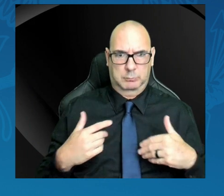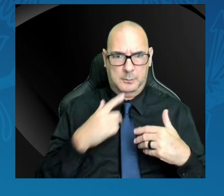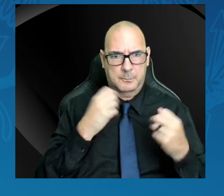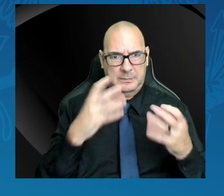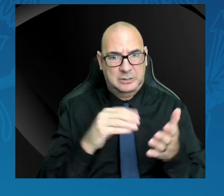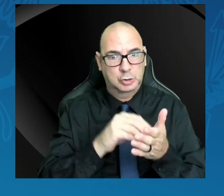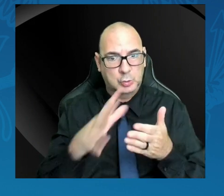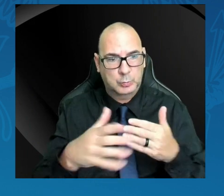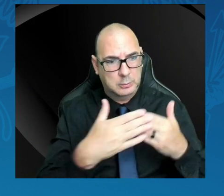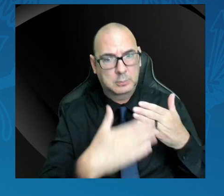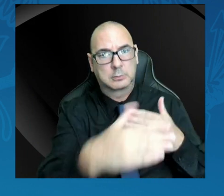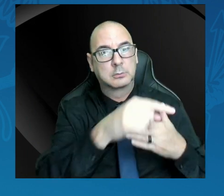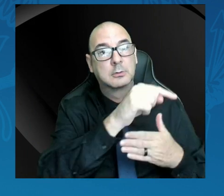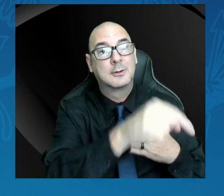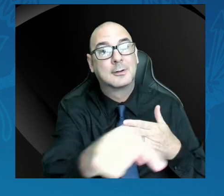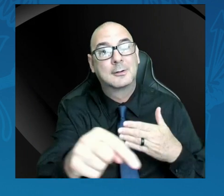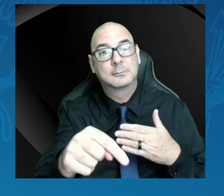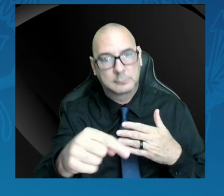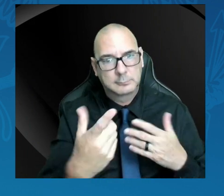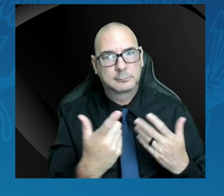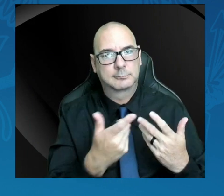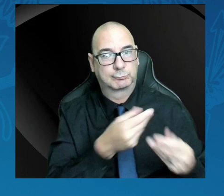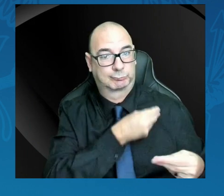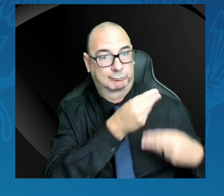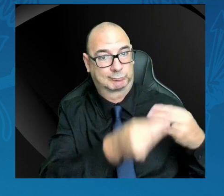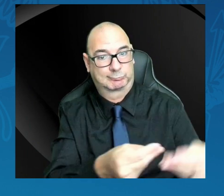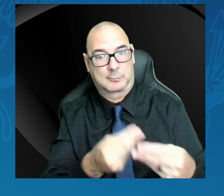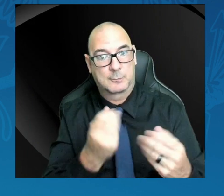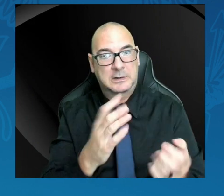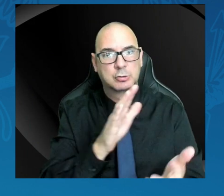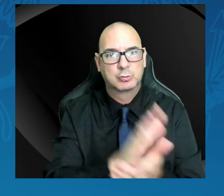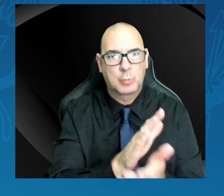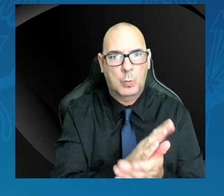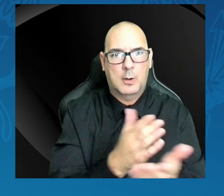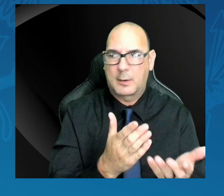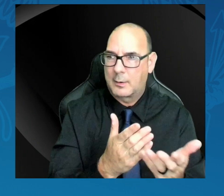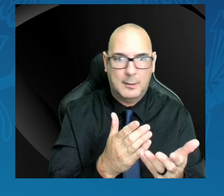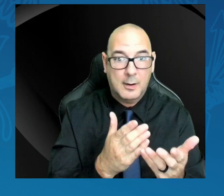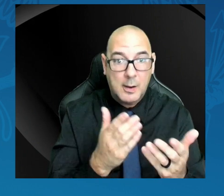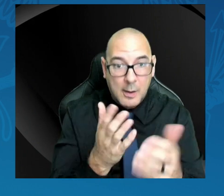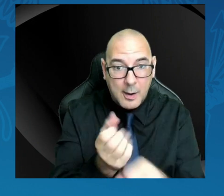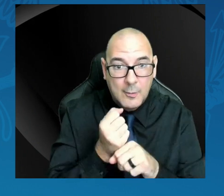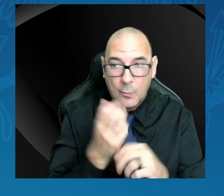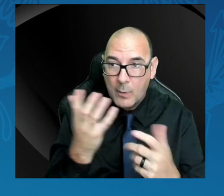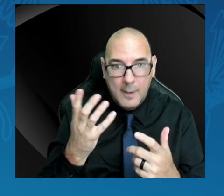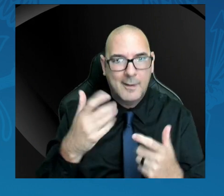electric school busses this summer, which will help reduce air pollution in parts of the country as students are exposed